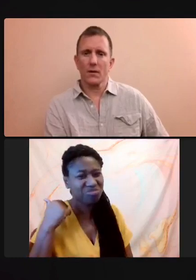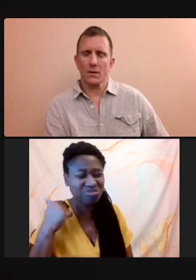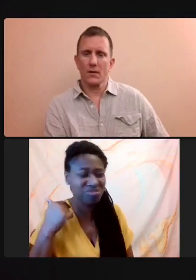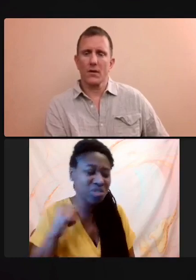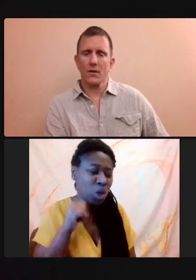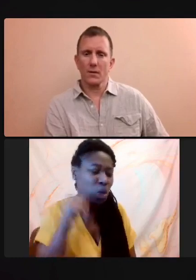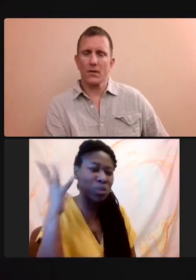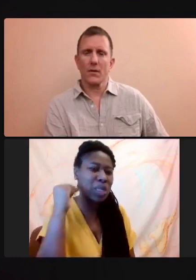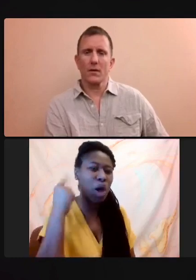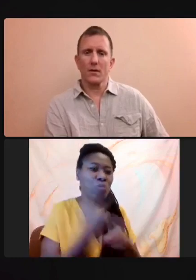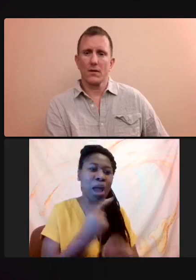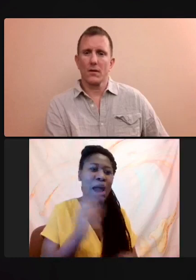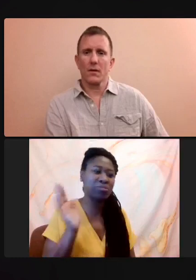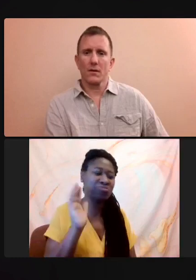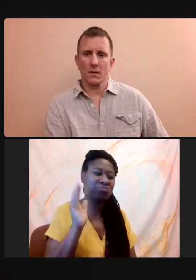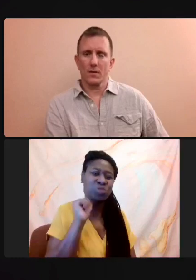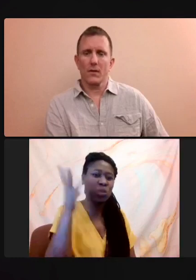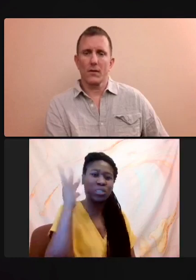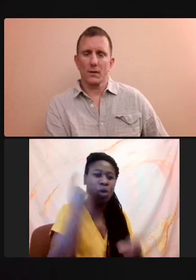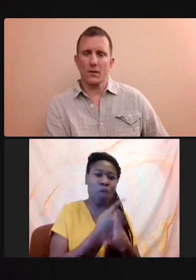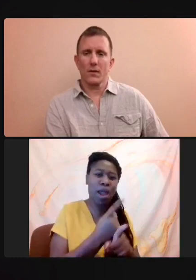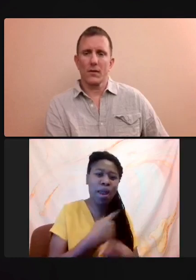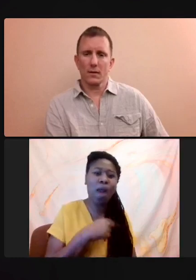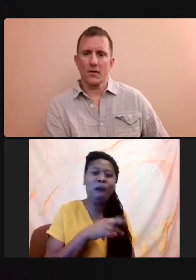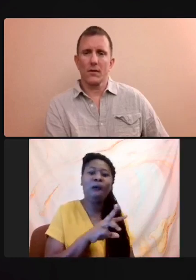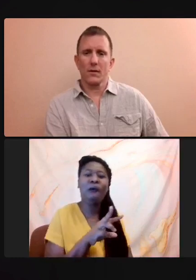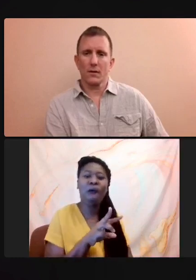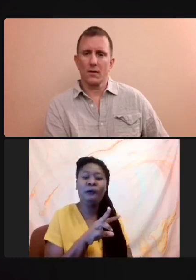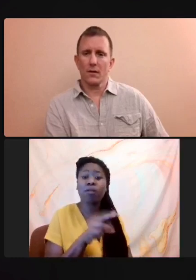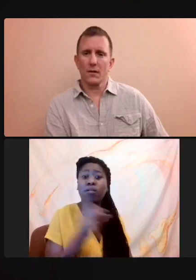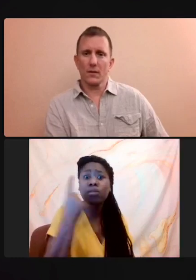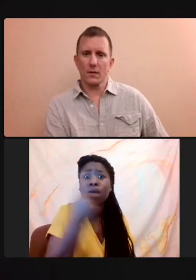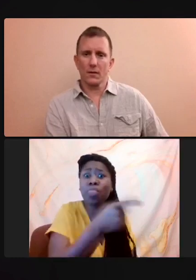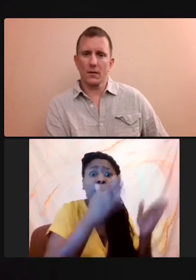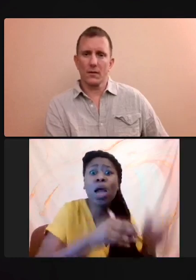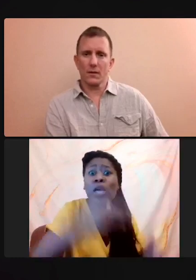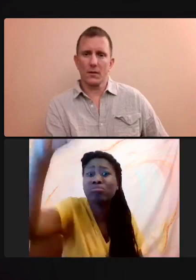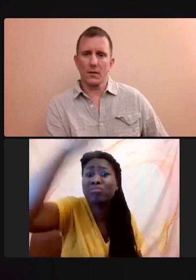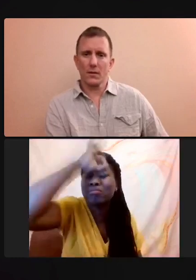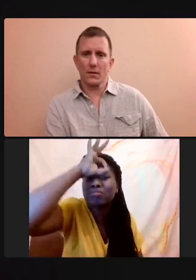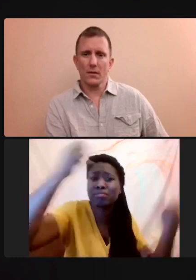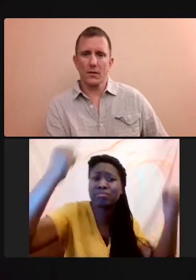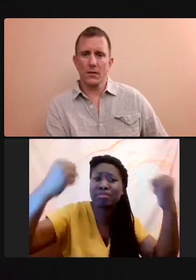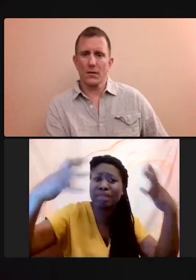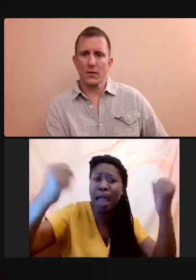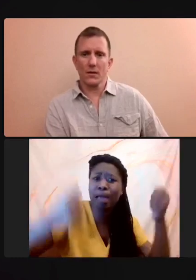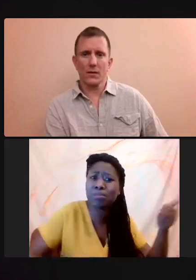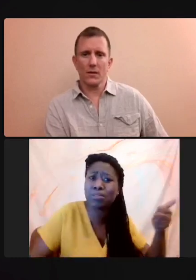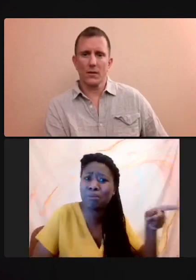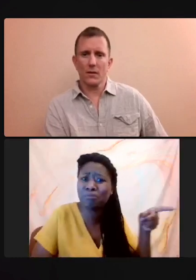I need to have my brain in so many different places. If I'm giving a presentation, I can't just be in the comfort